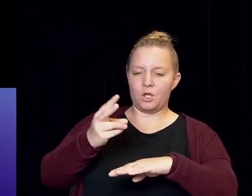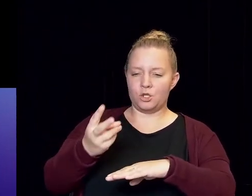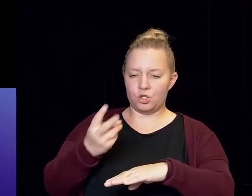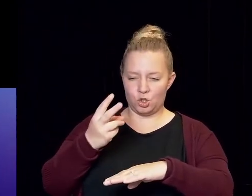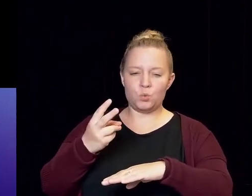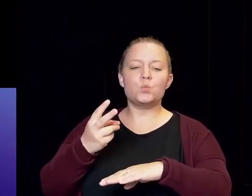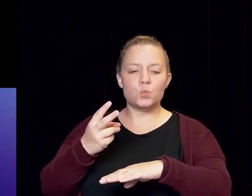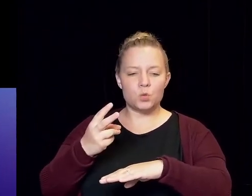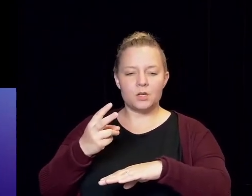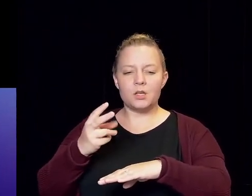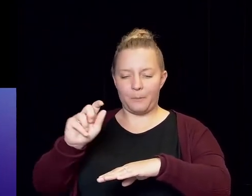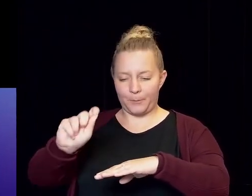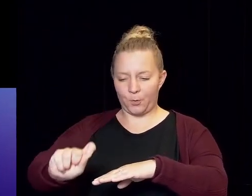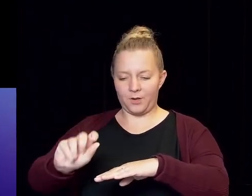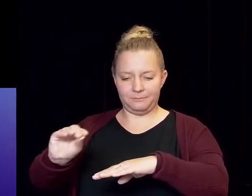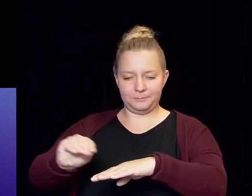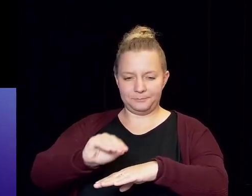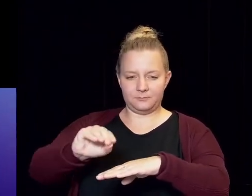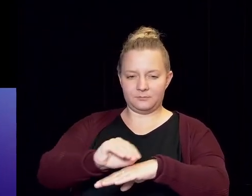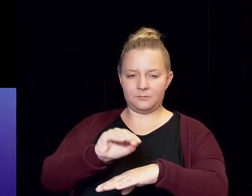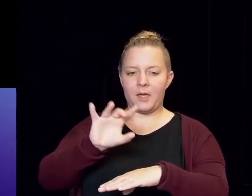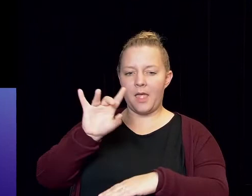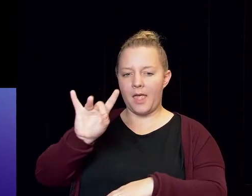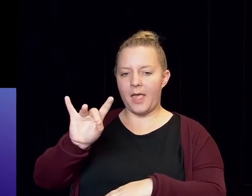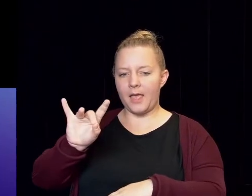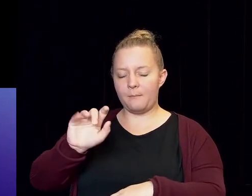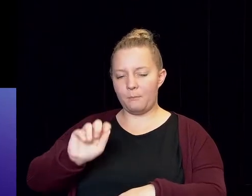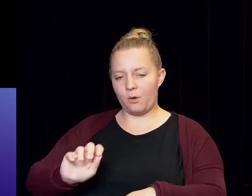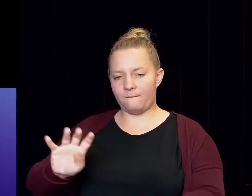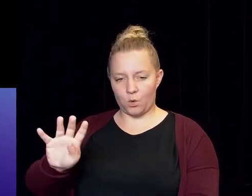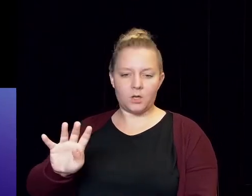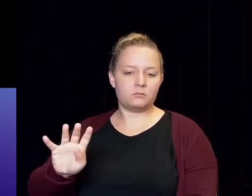So, it's tenths hundredths. So, I knew my answer was eight and four tenths that way.